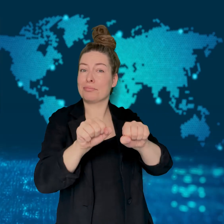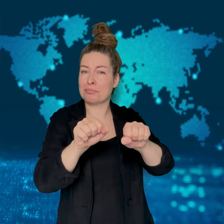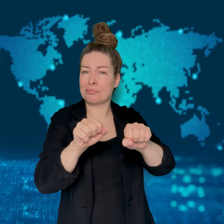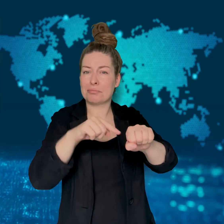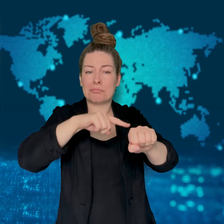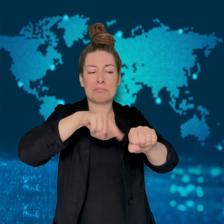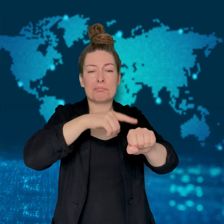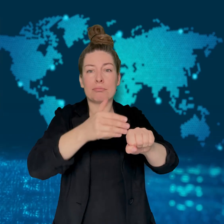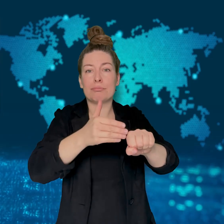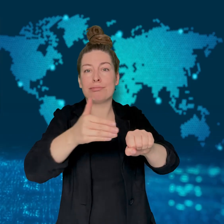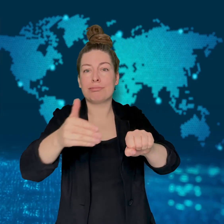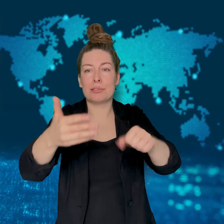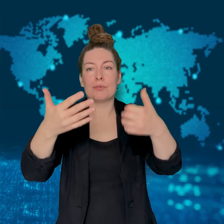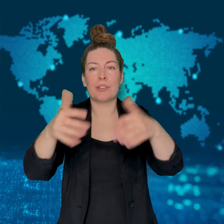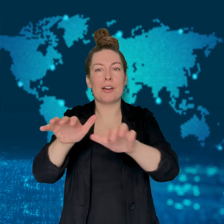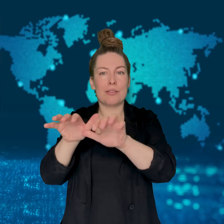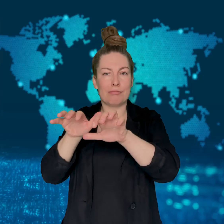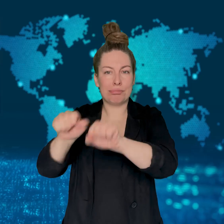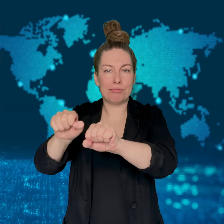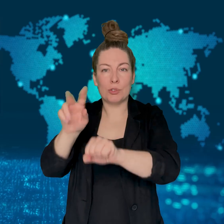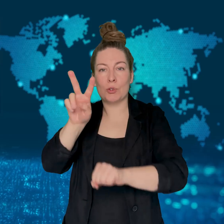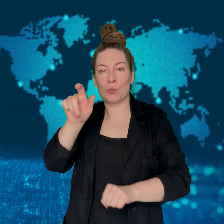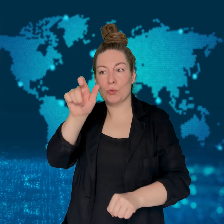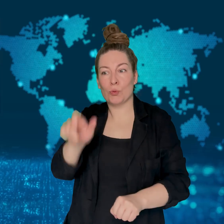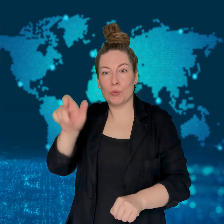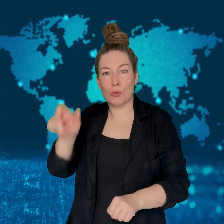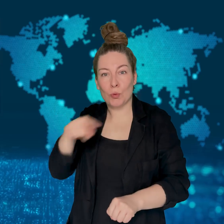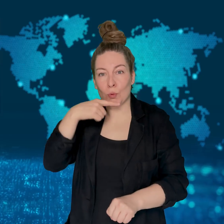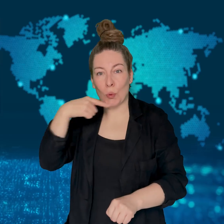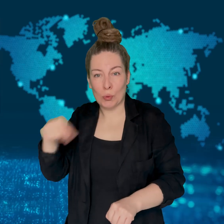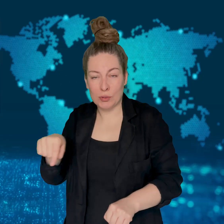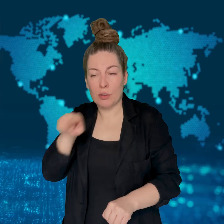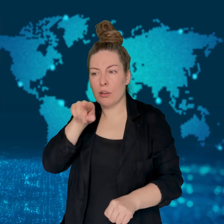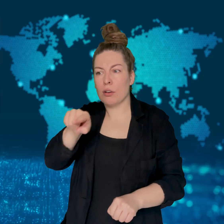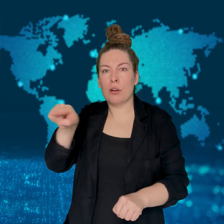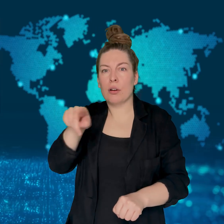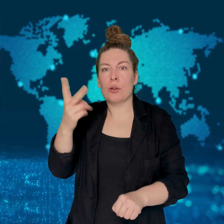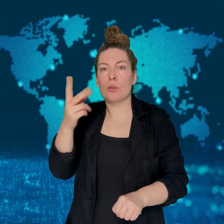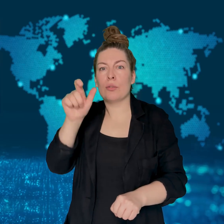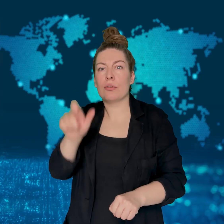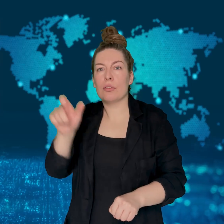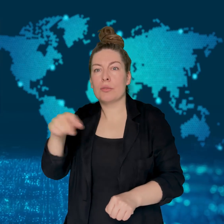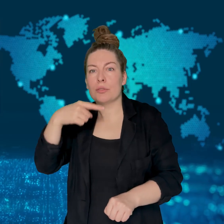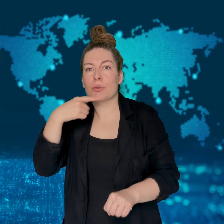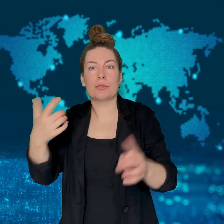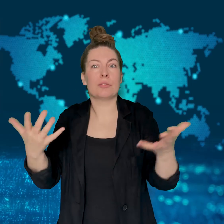if any information was collected.